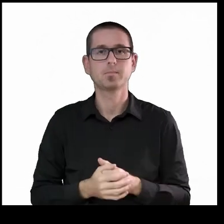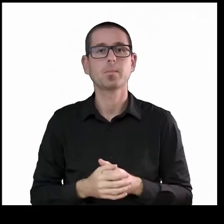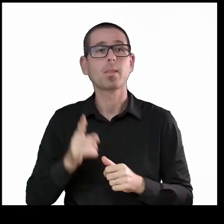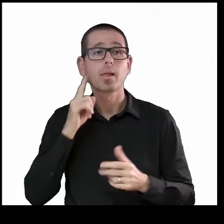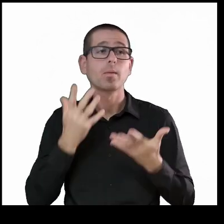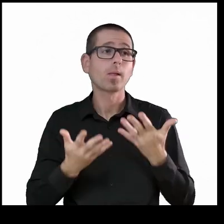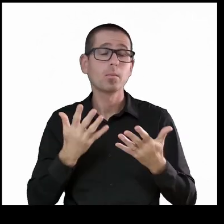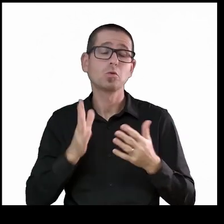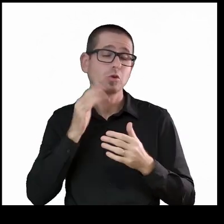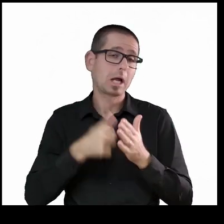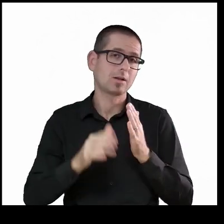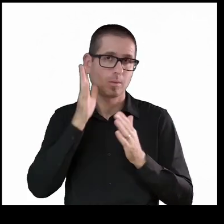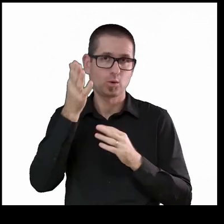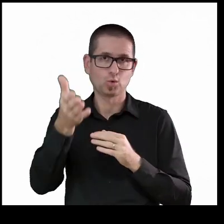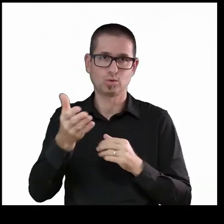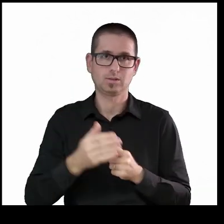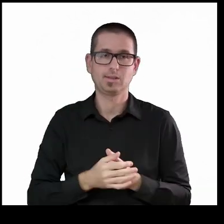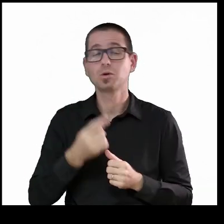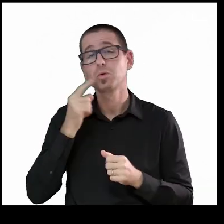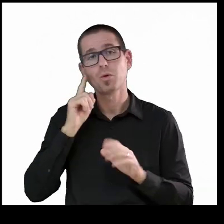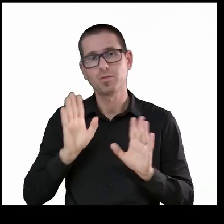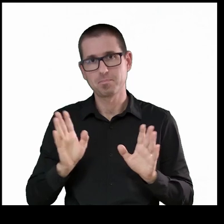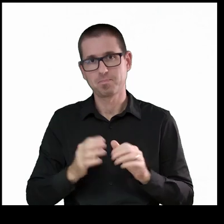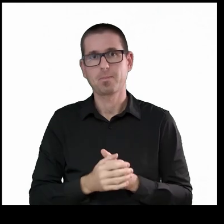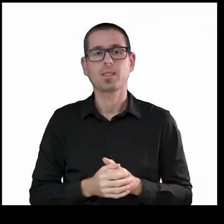in the future, who knows? Well, our work,